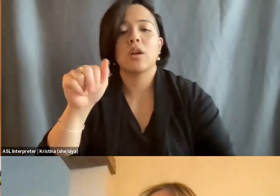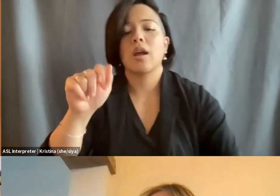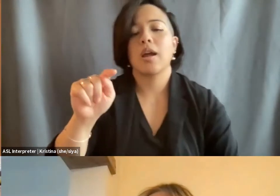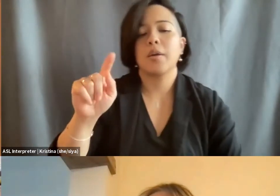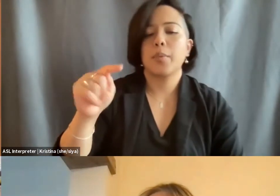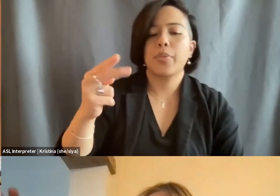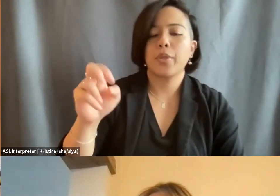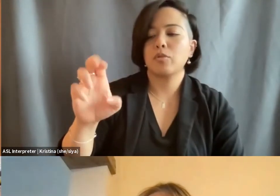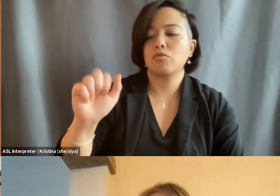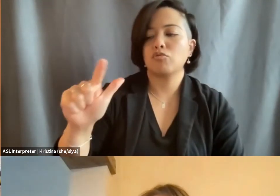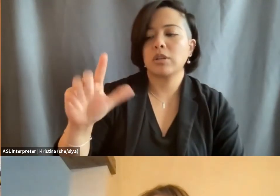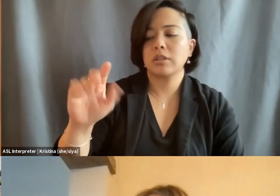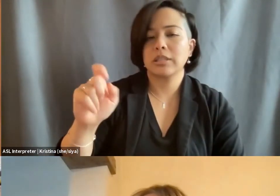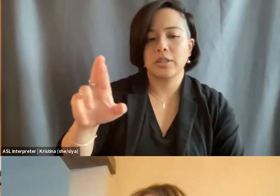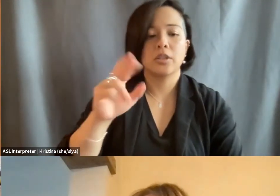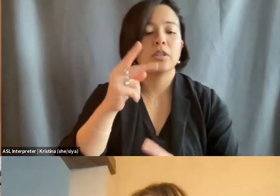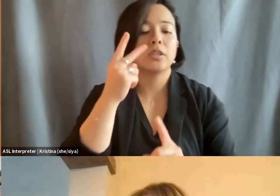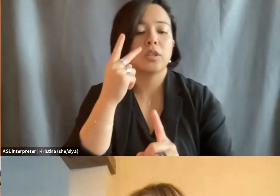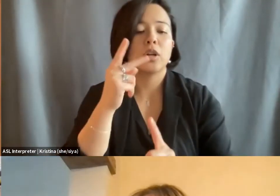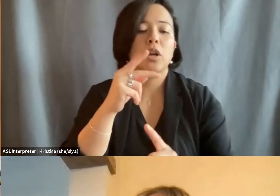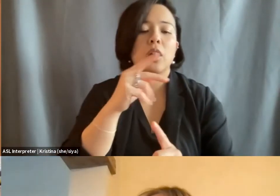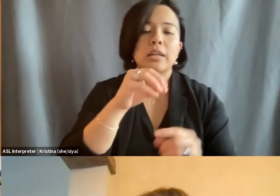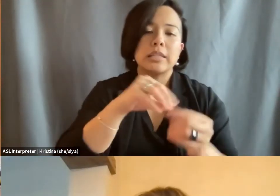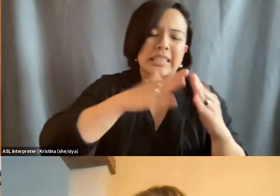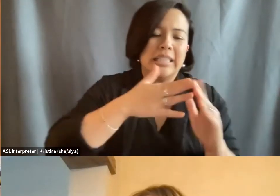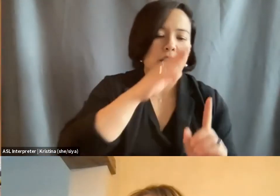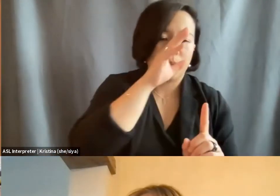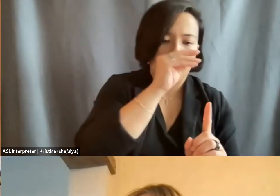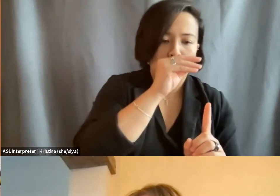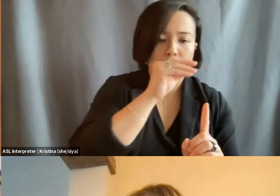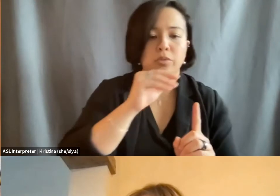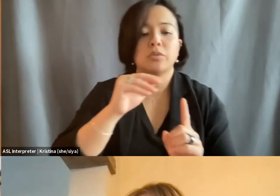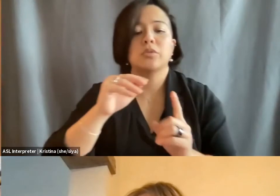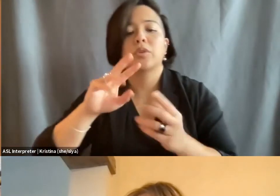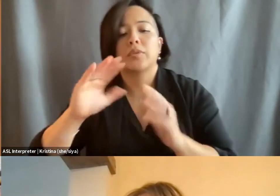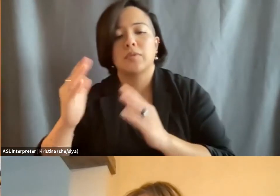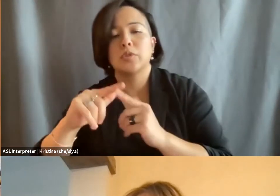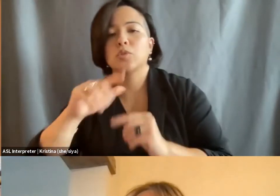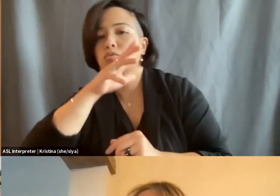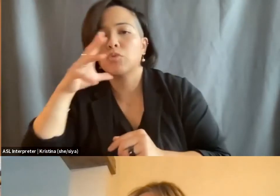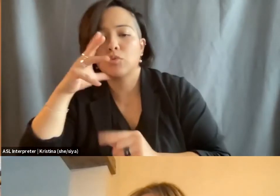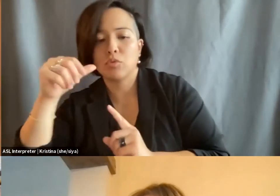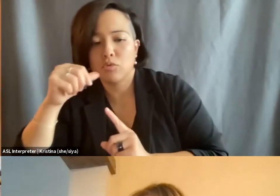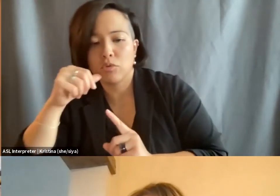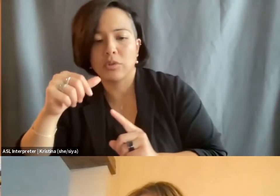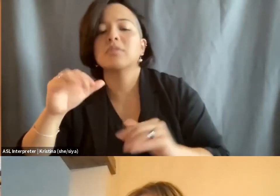different socio-economic status.